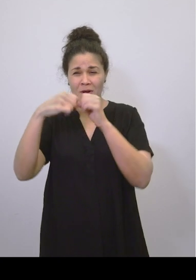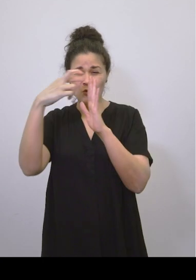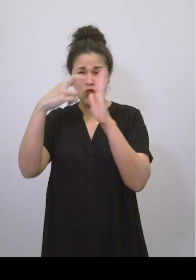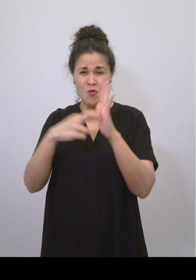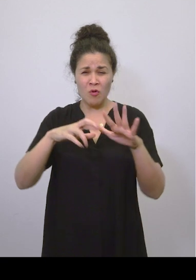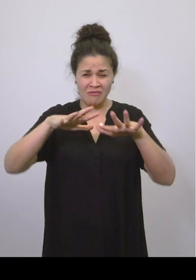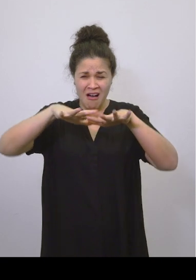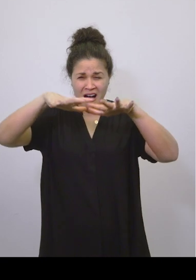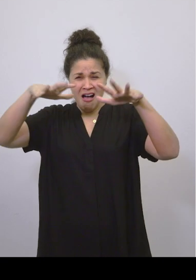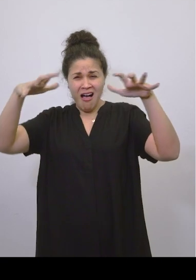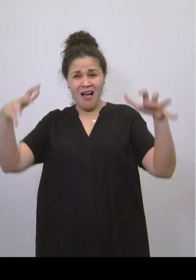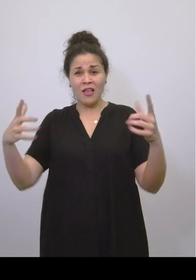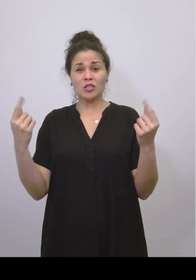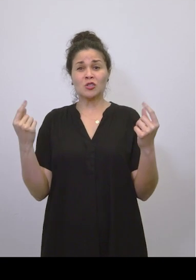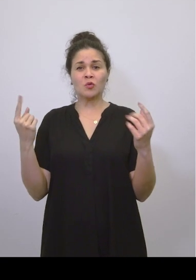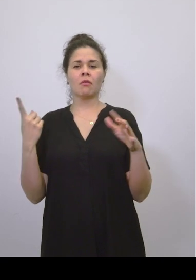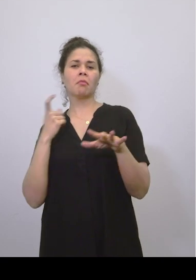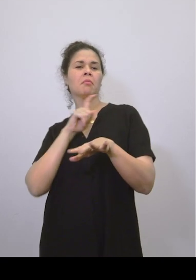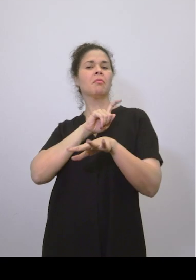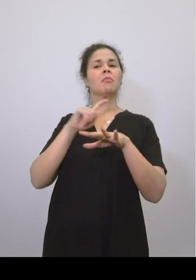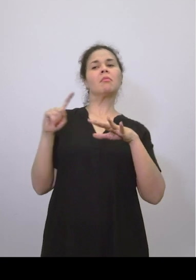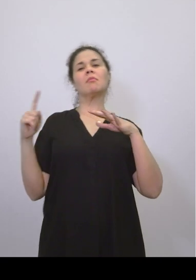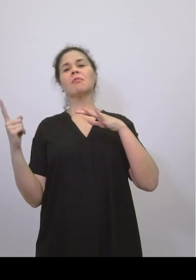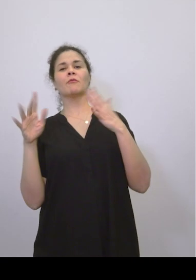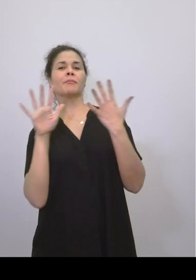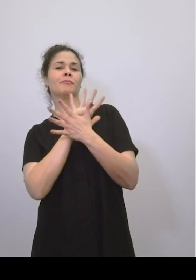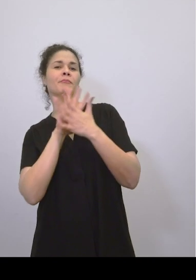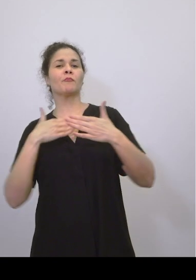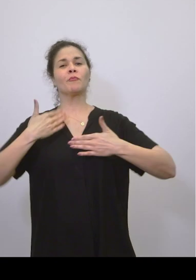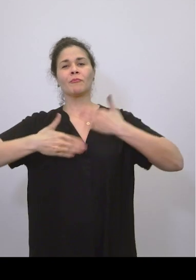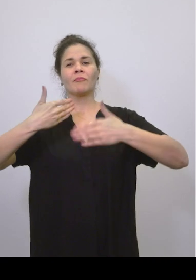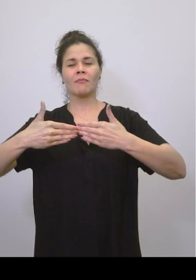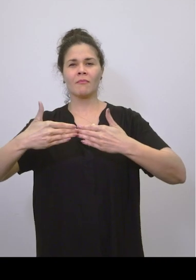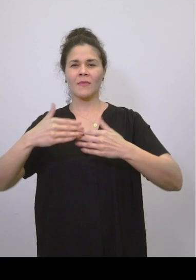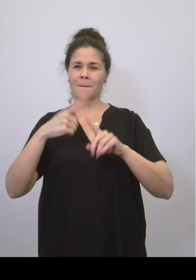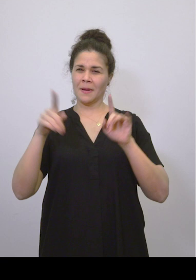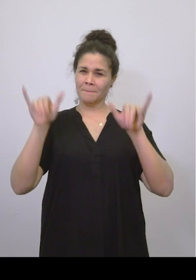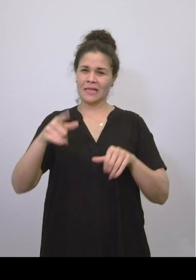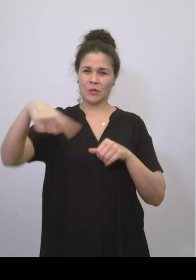Dancing around to the tune of deregulated accumulation,